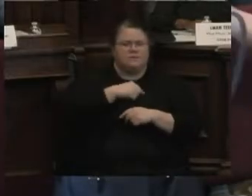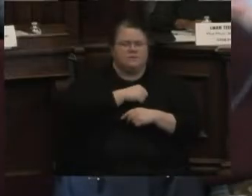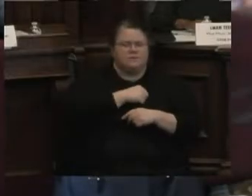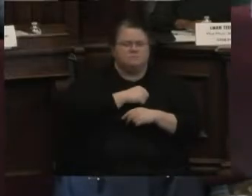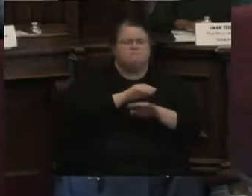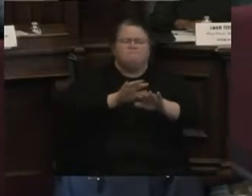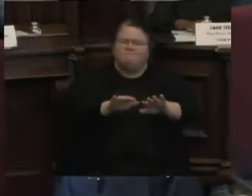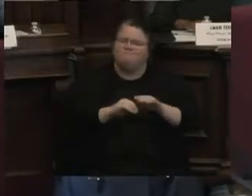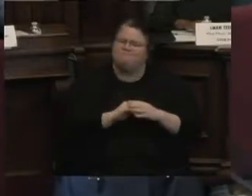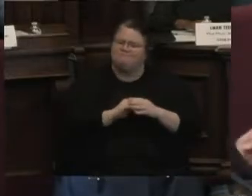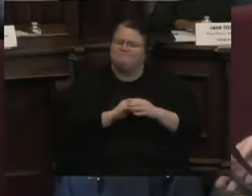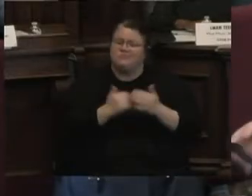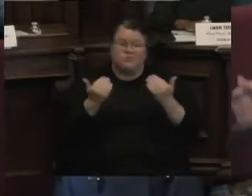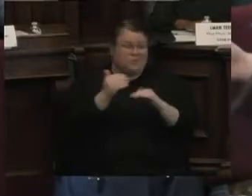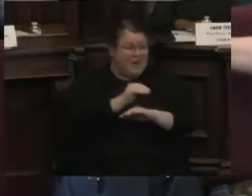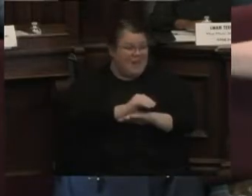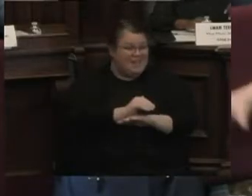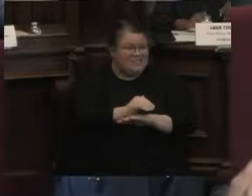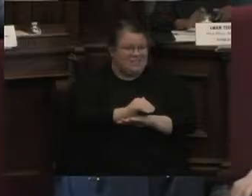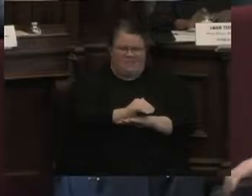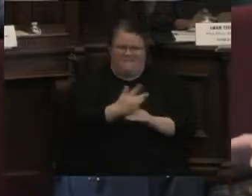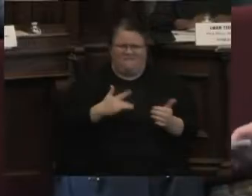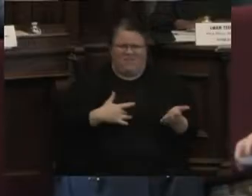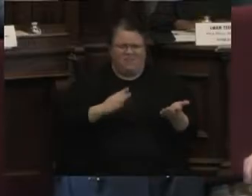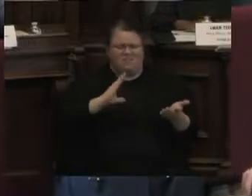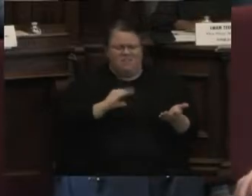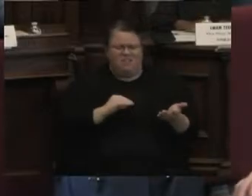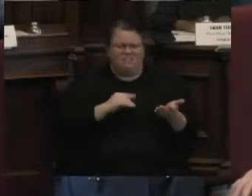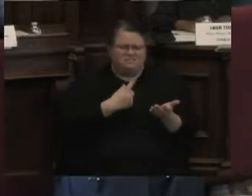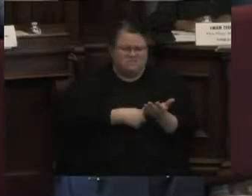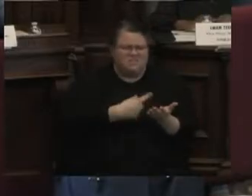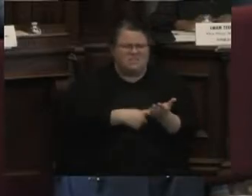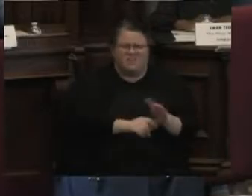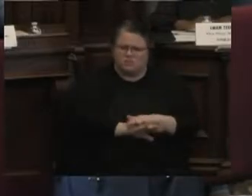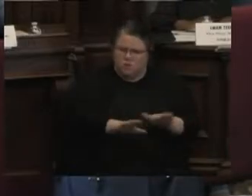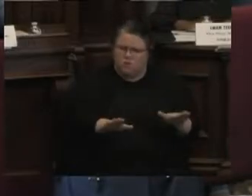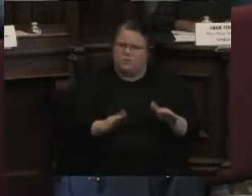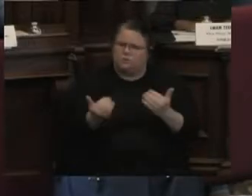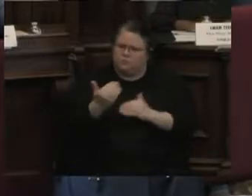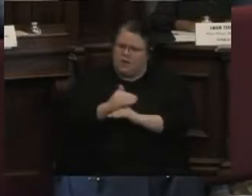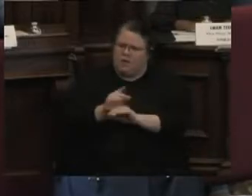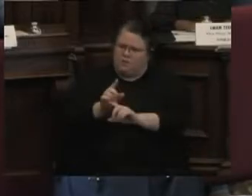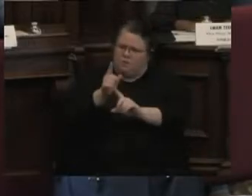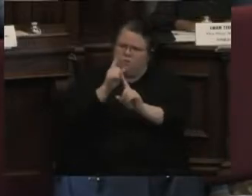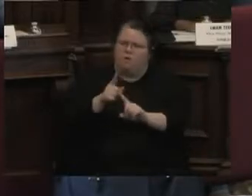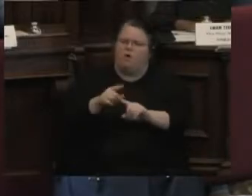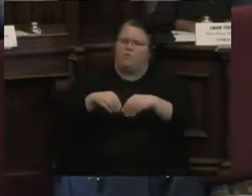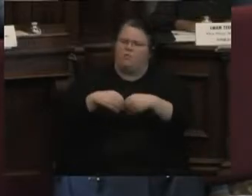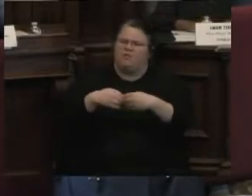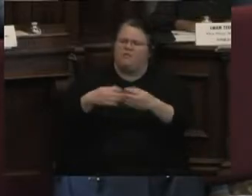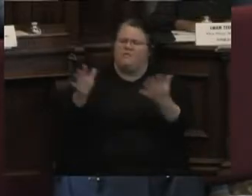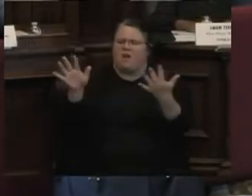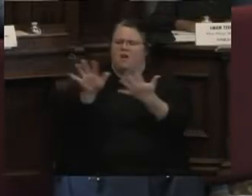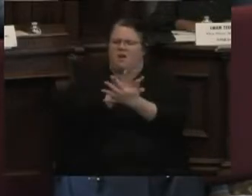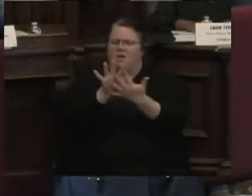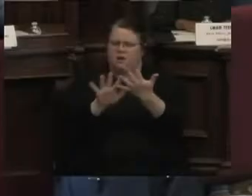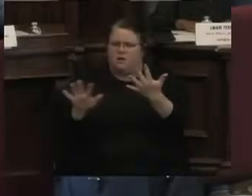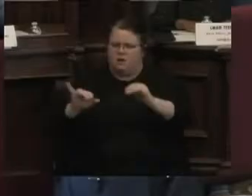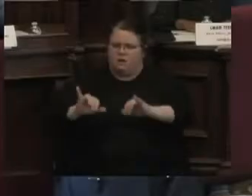that stark reality. At the same time, however, the night is